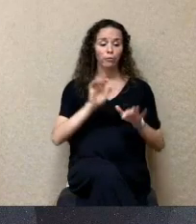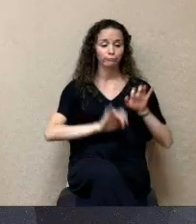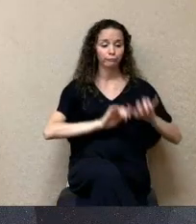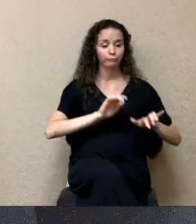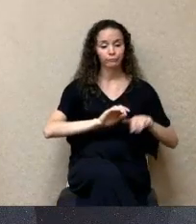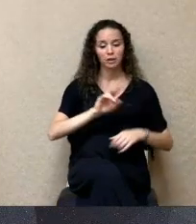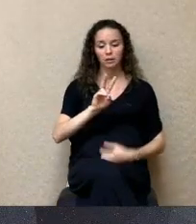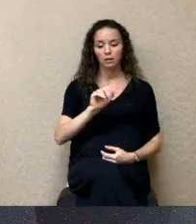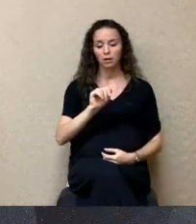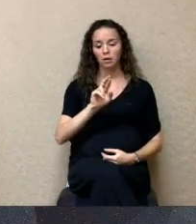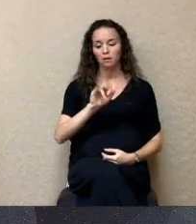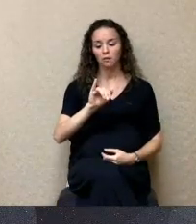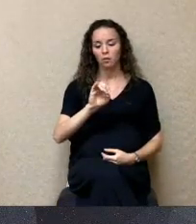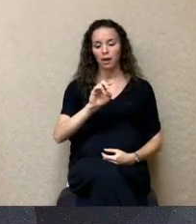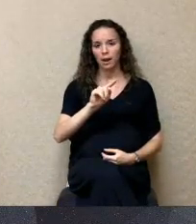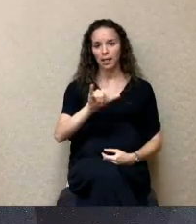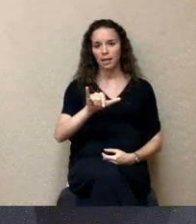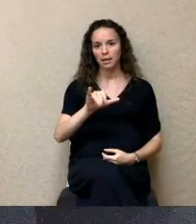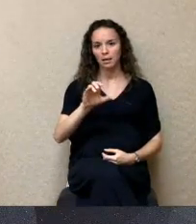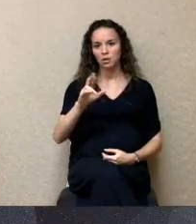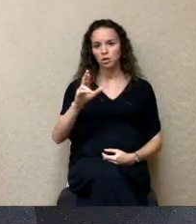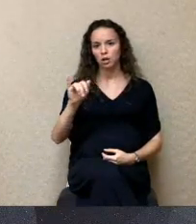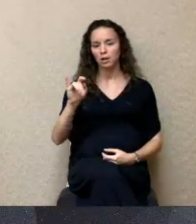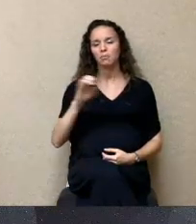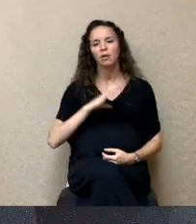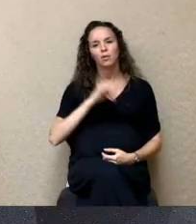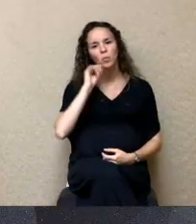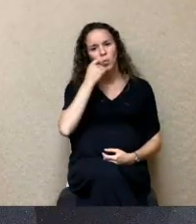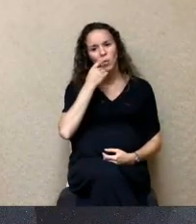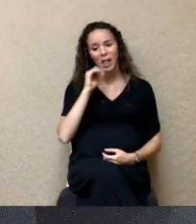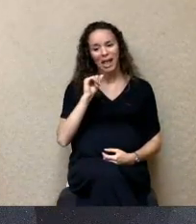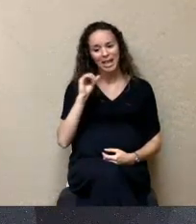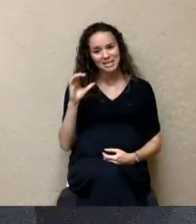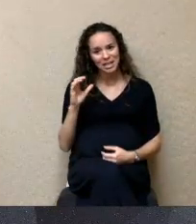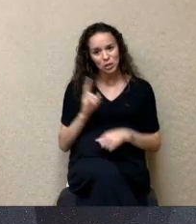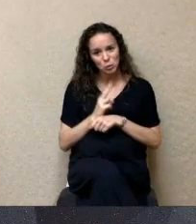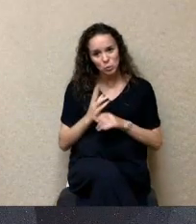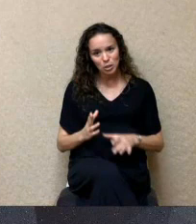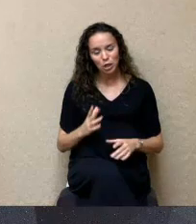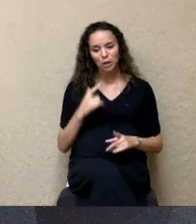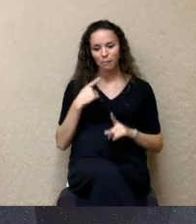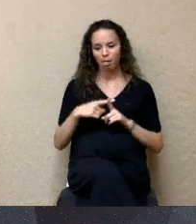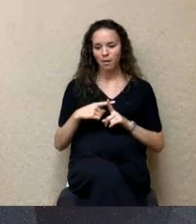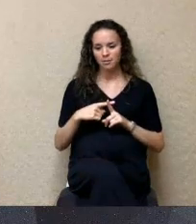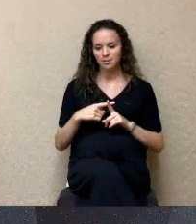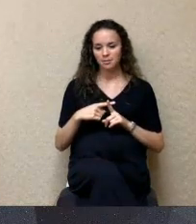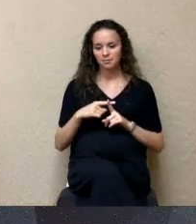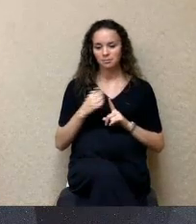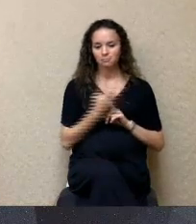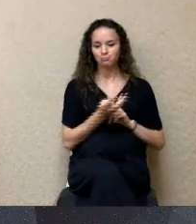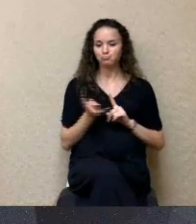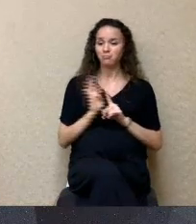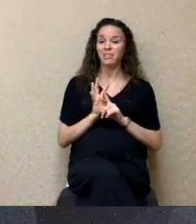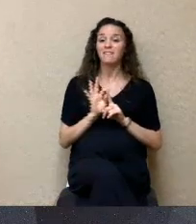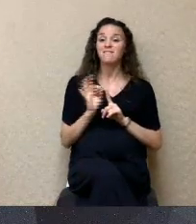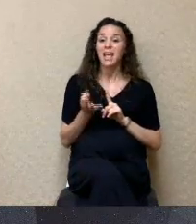But it's so unique because it's the AAC user and the whole family that goes to camp.